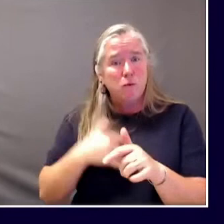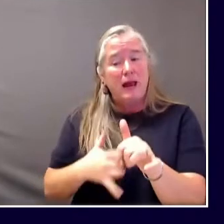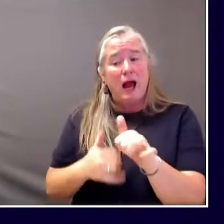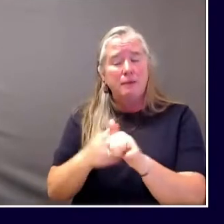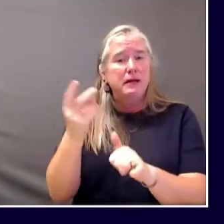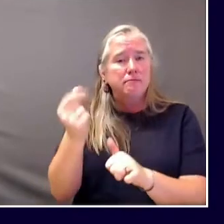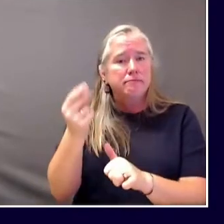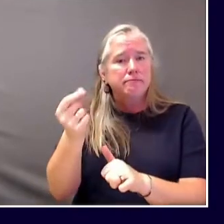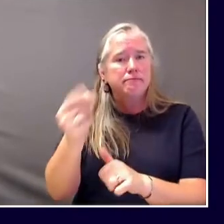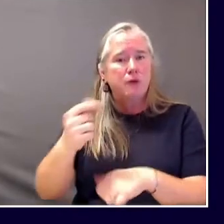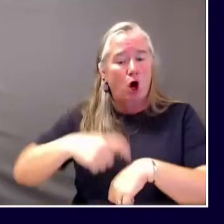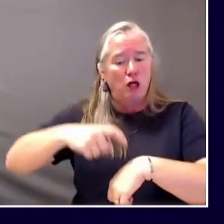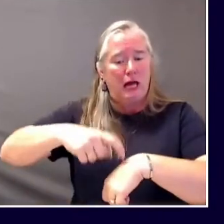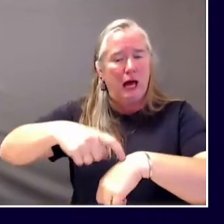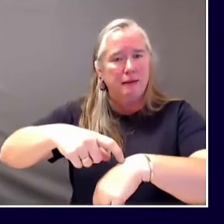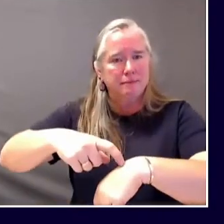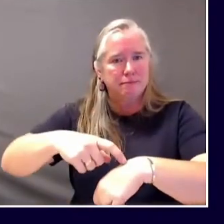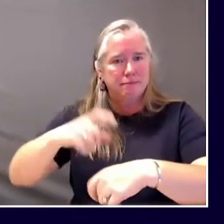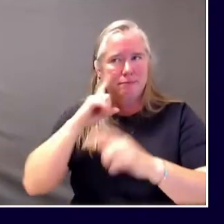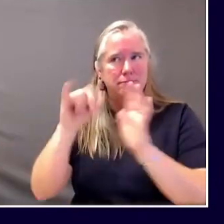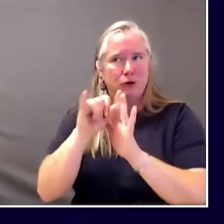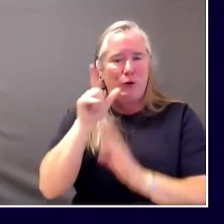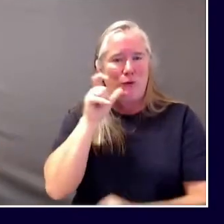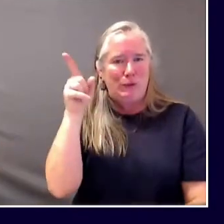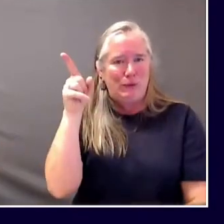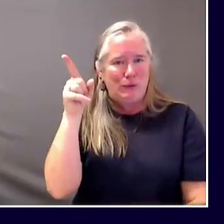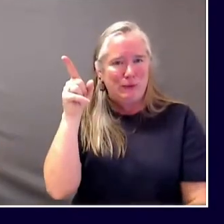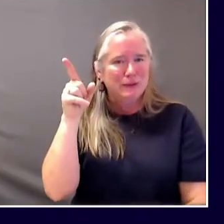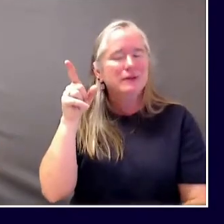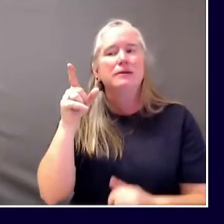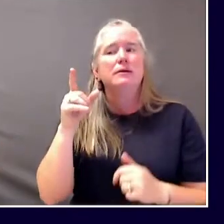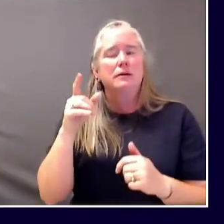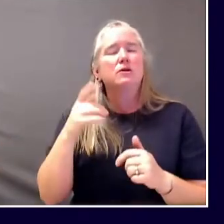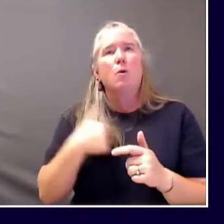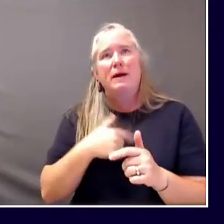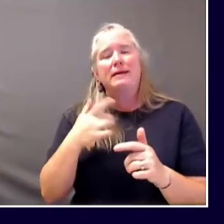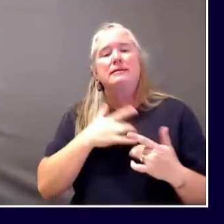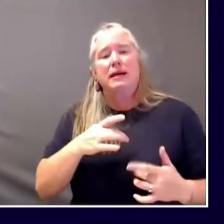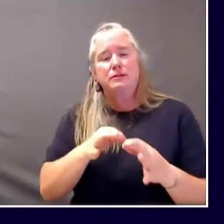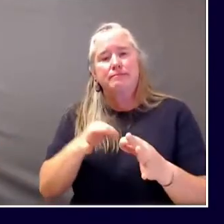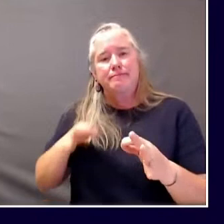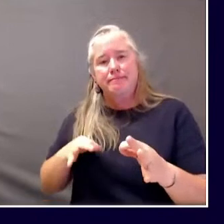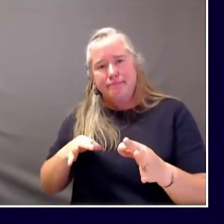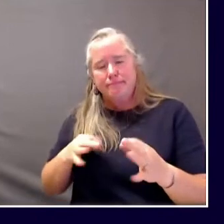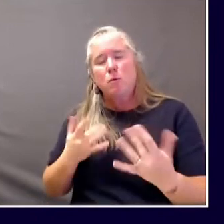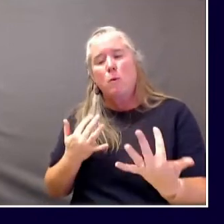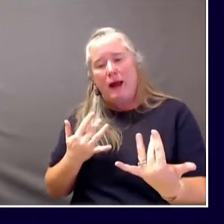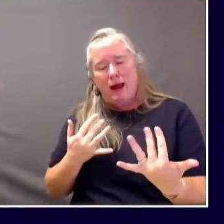sick we sometimes do that according to our privacy